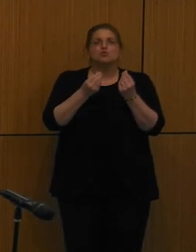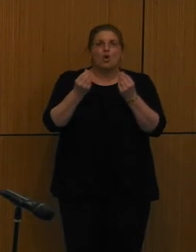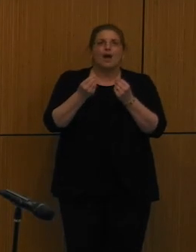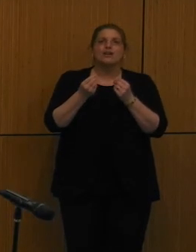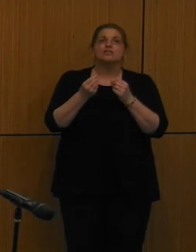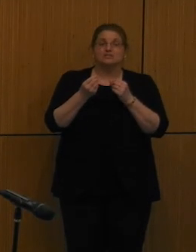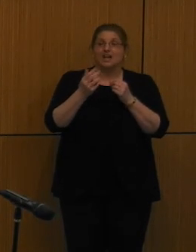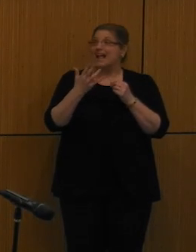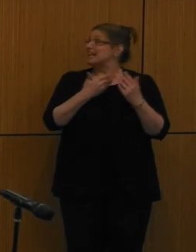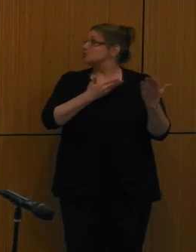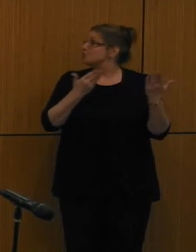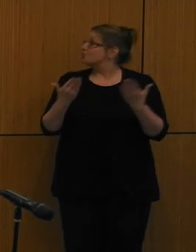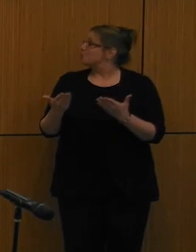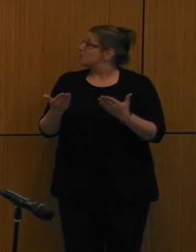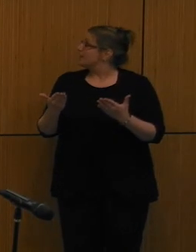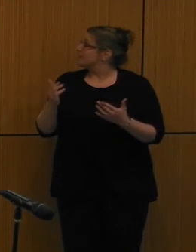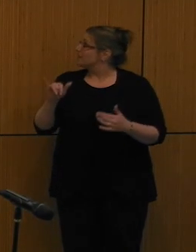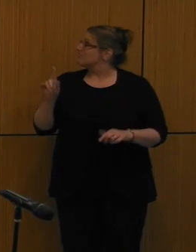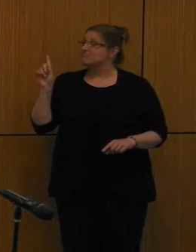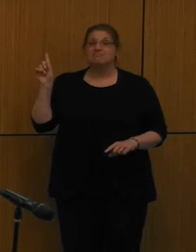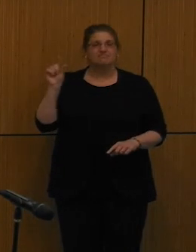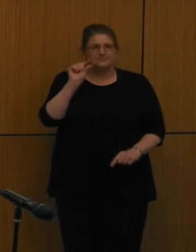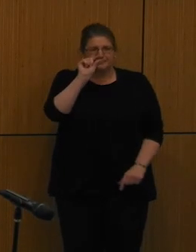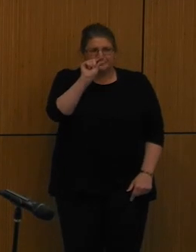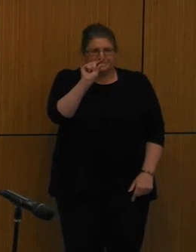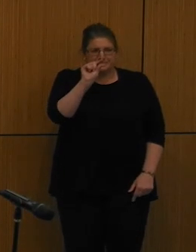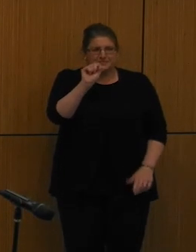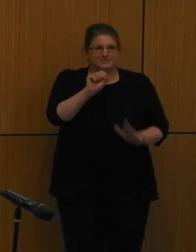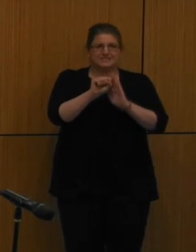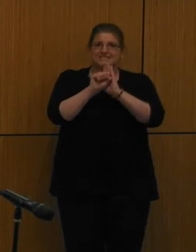that is a tiny little sample of one gram of soil, which is about,